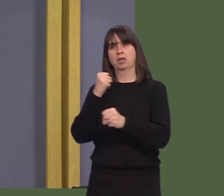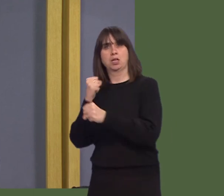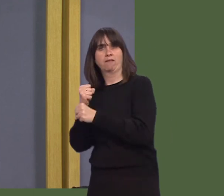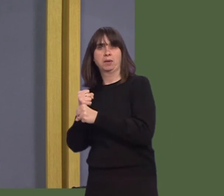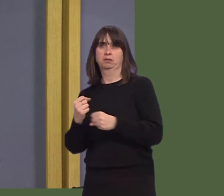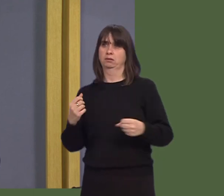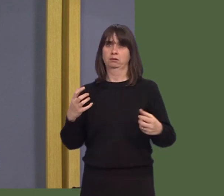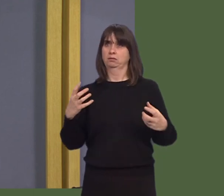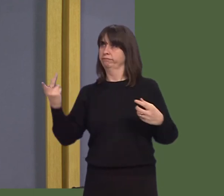us.